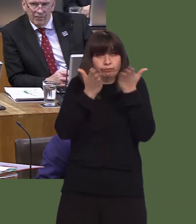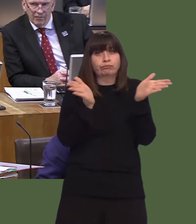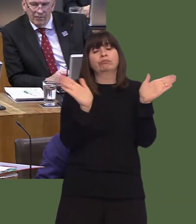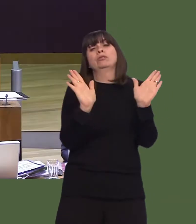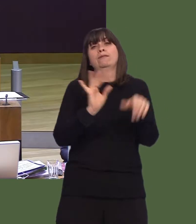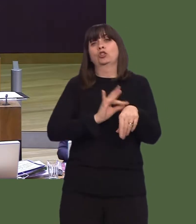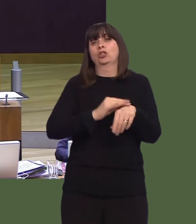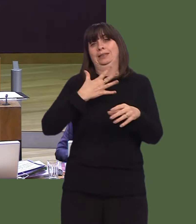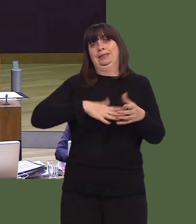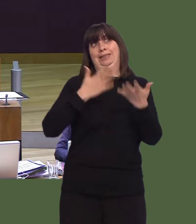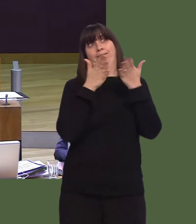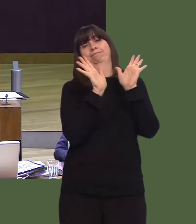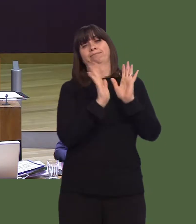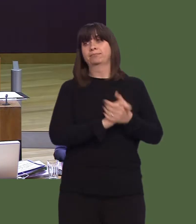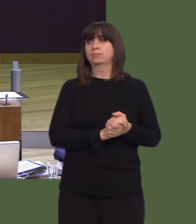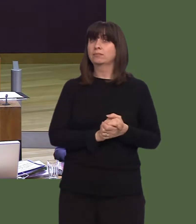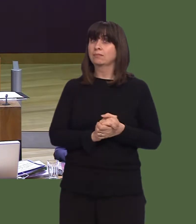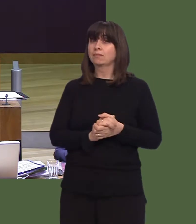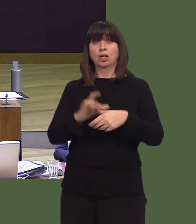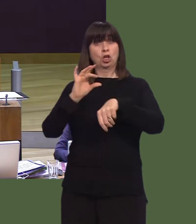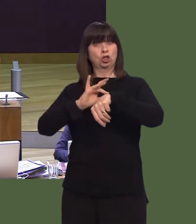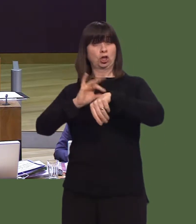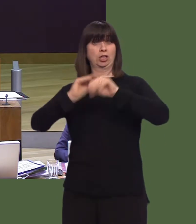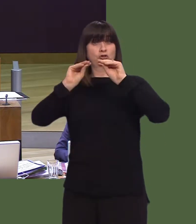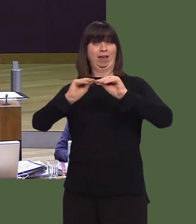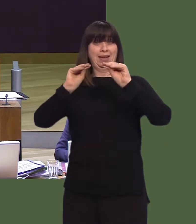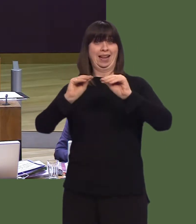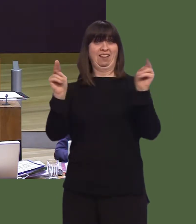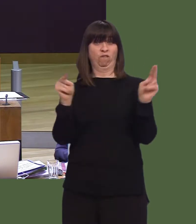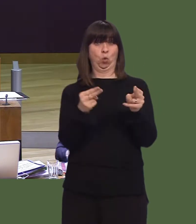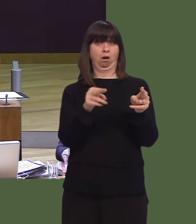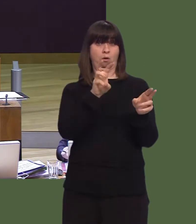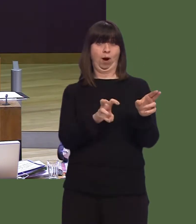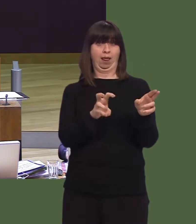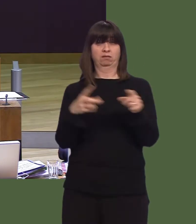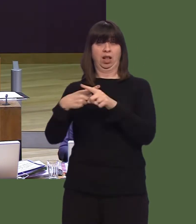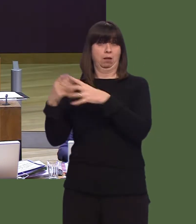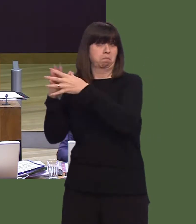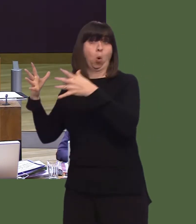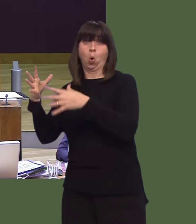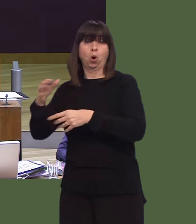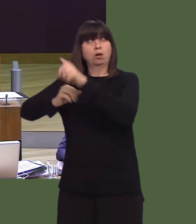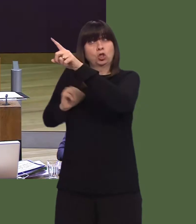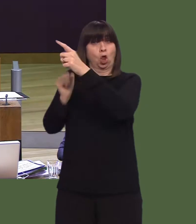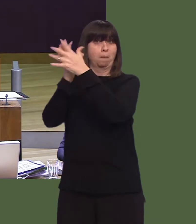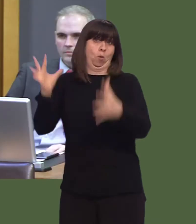Leanne Wood AM: First Minister, doctor training rates are lower in Wales than in England or in Scotland.